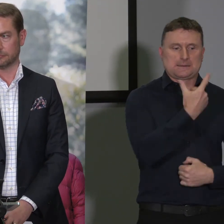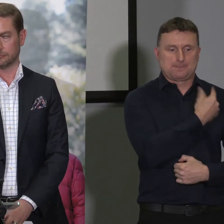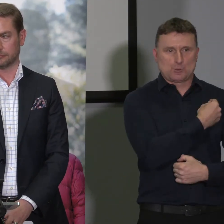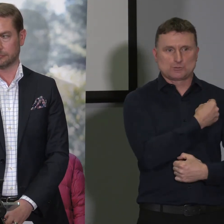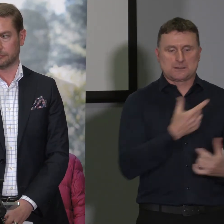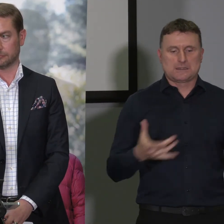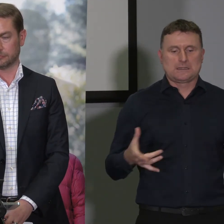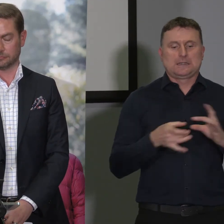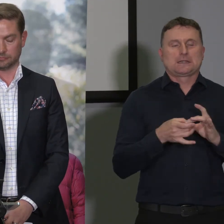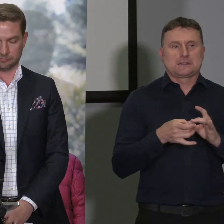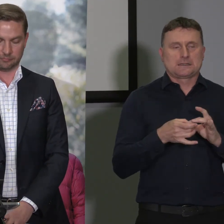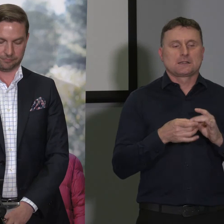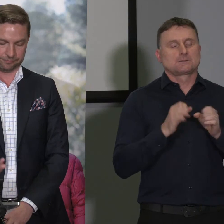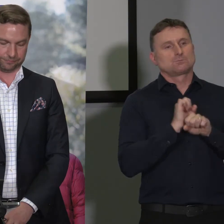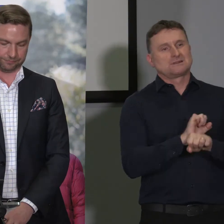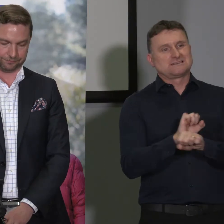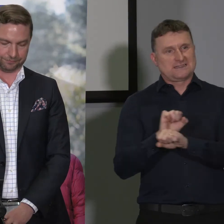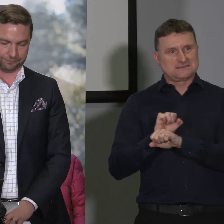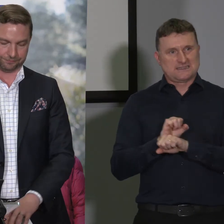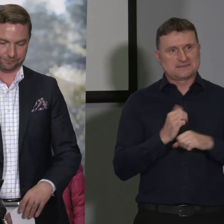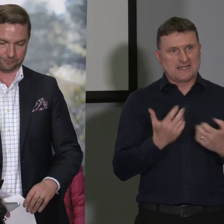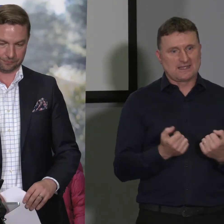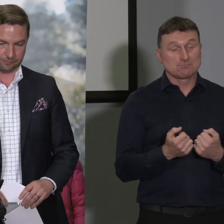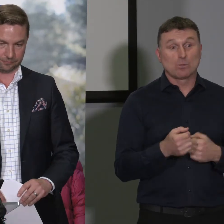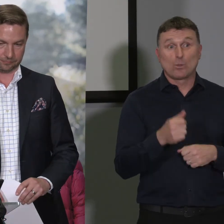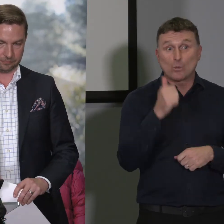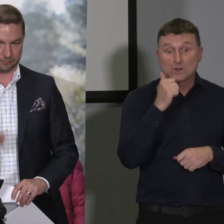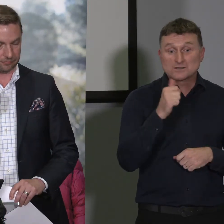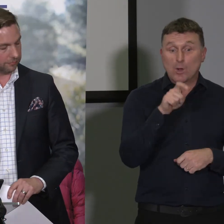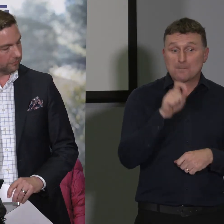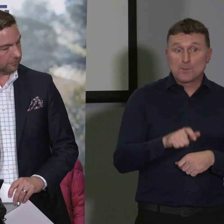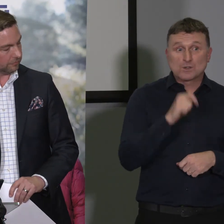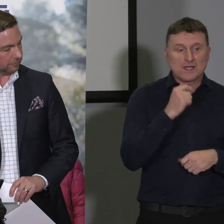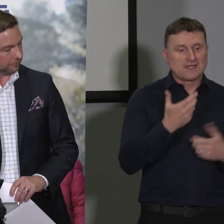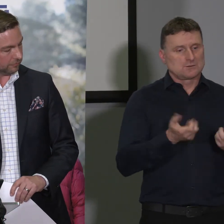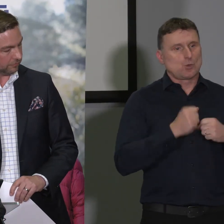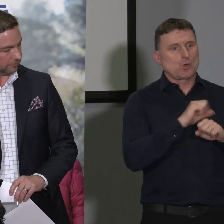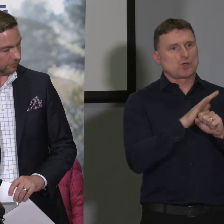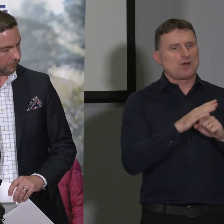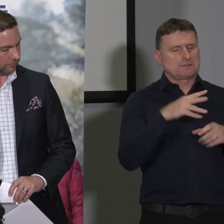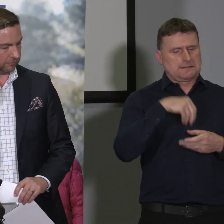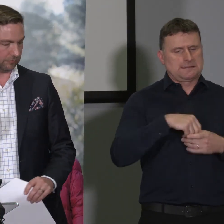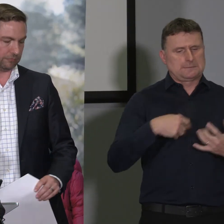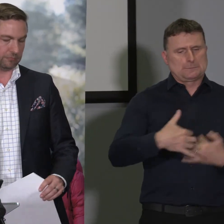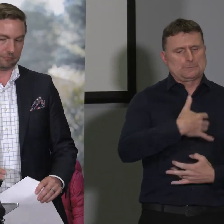sufficient for the. Of the around the world there is a lot of interest in what happens after six months, so you know that antibody levels tend to trend downwards. What